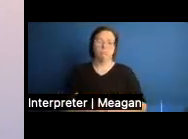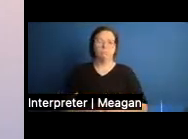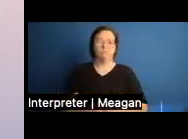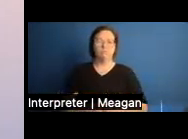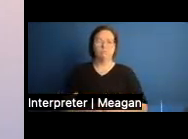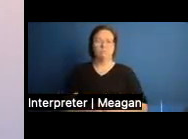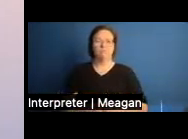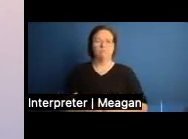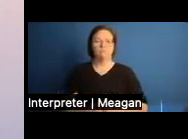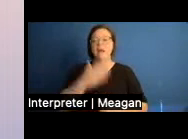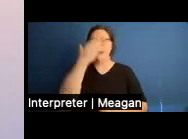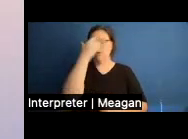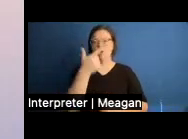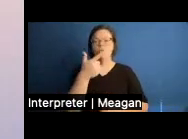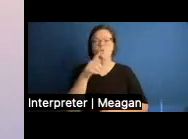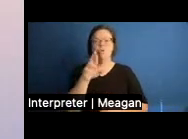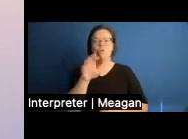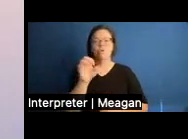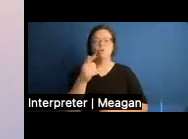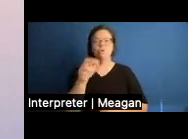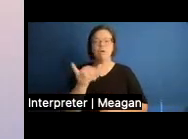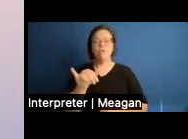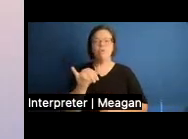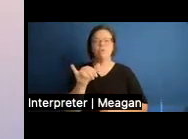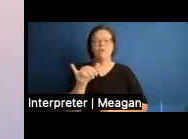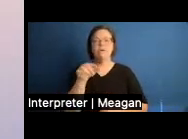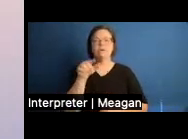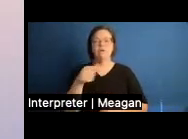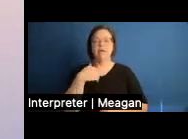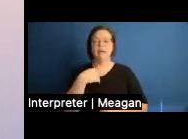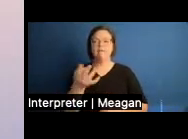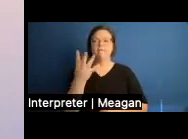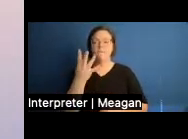I know Gregory Orr has four elements. So a lot of people when I when I talk about these,